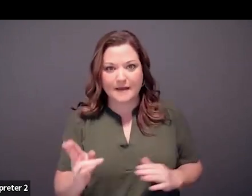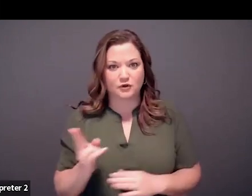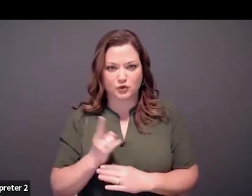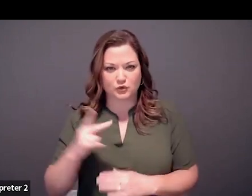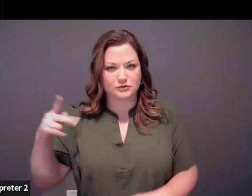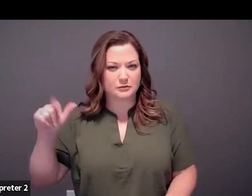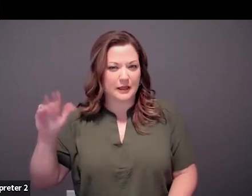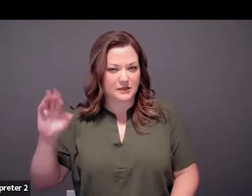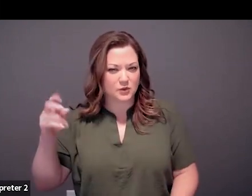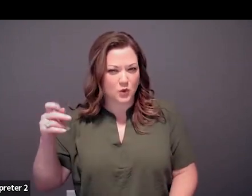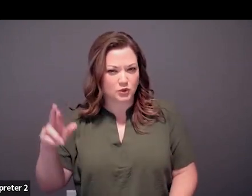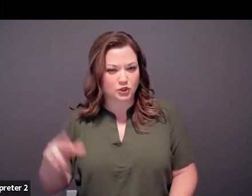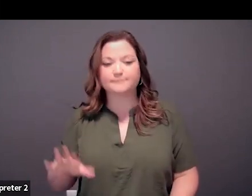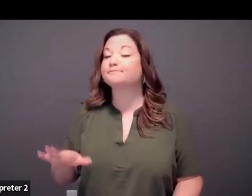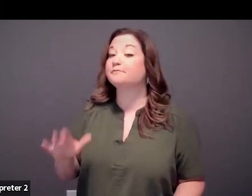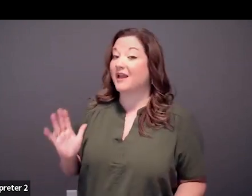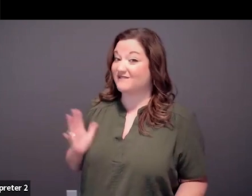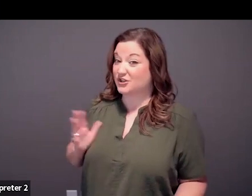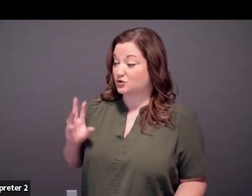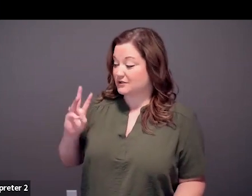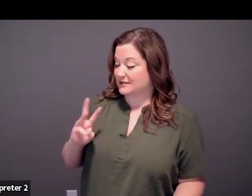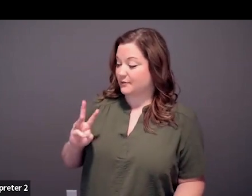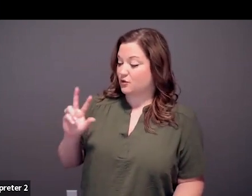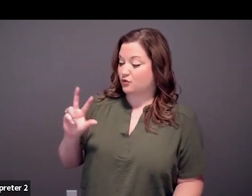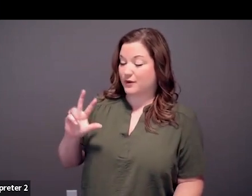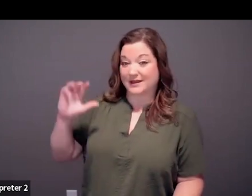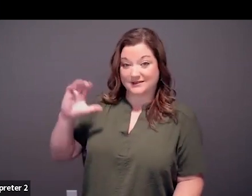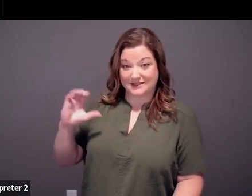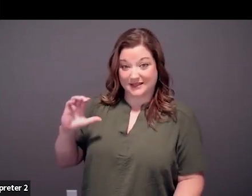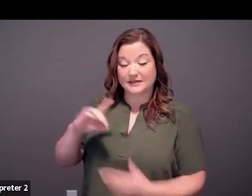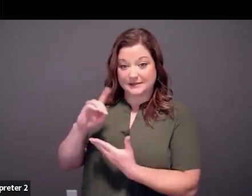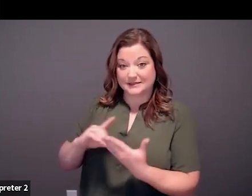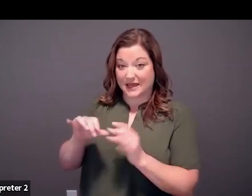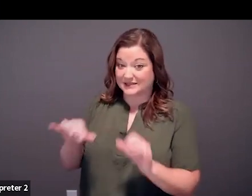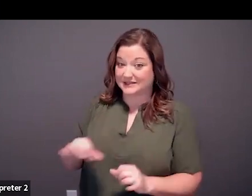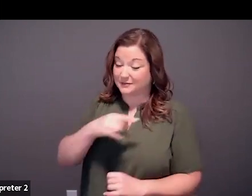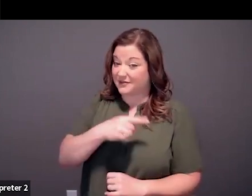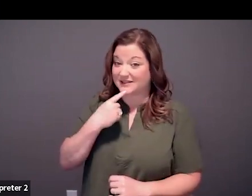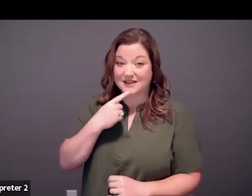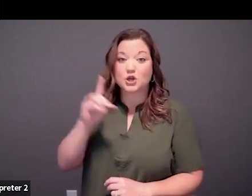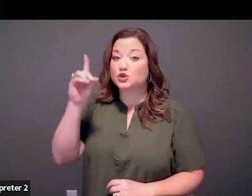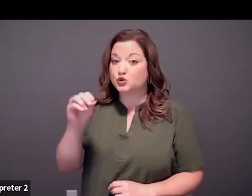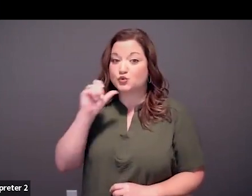The official W3C design system says, do not use placeholder text.